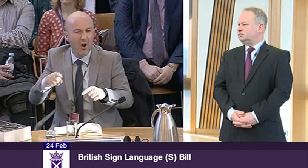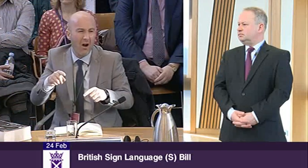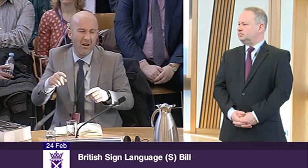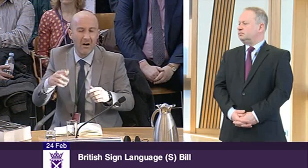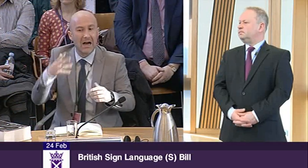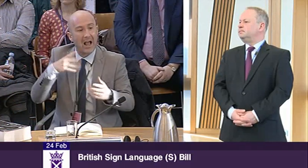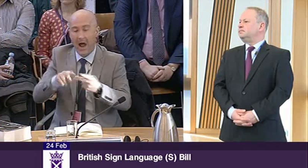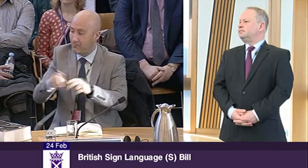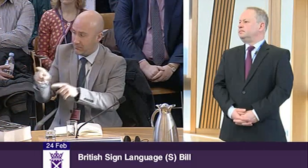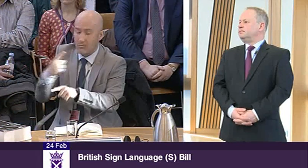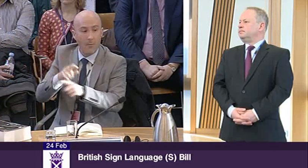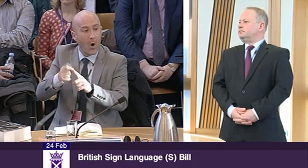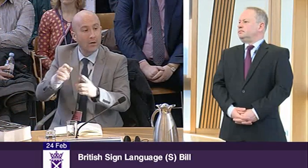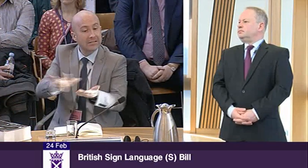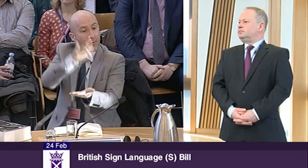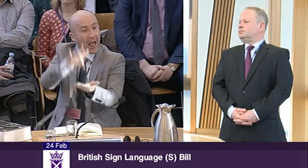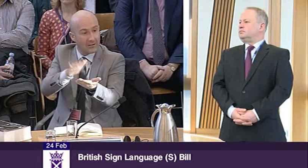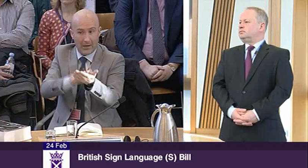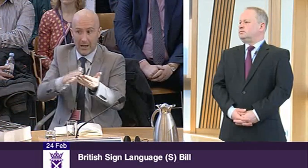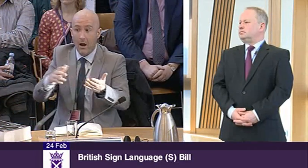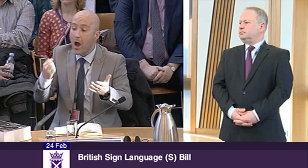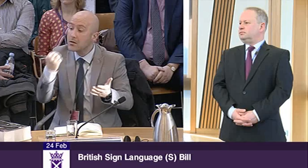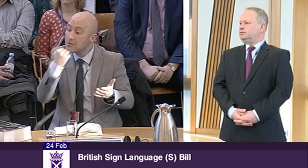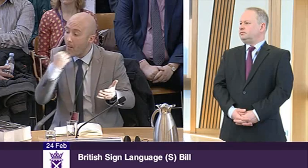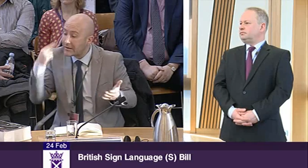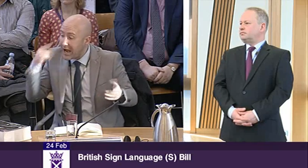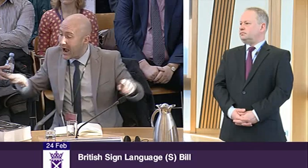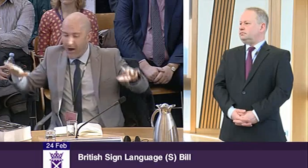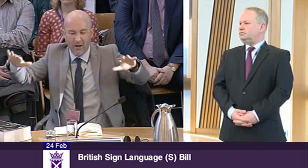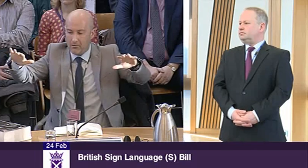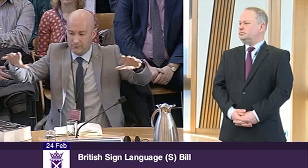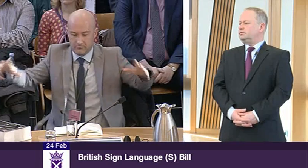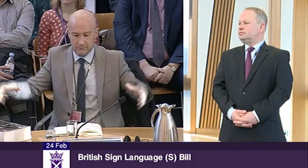there are a large number of deaf people, whereas in others they are very few and far between.